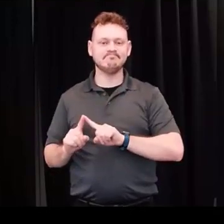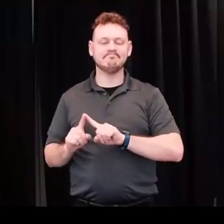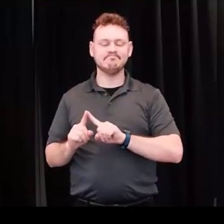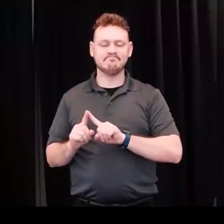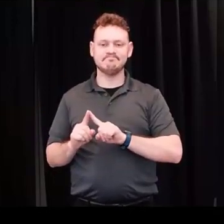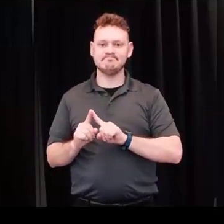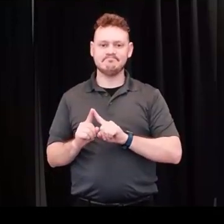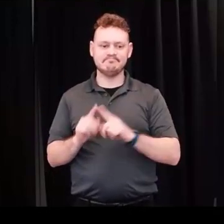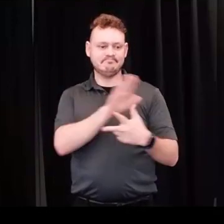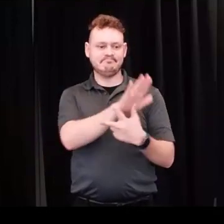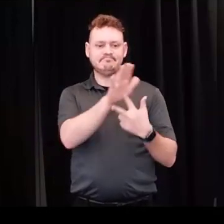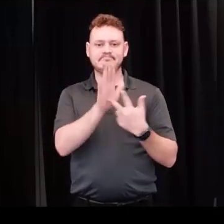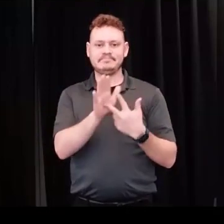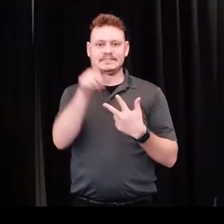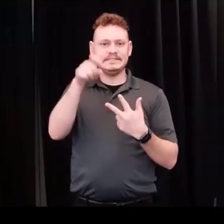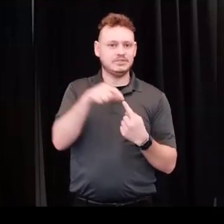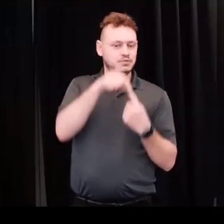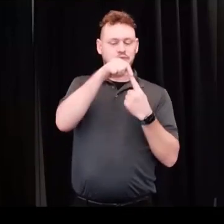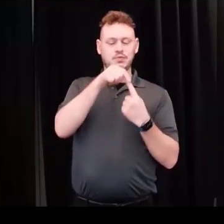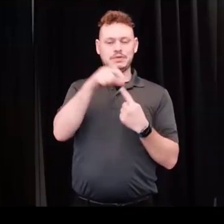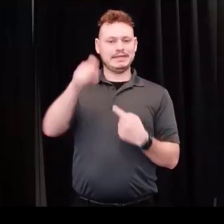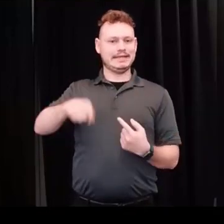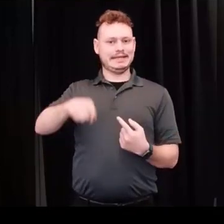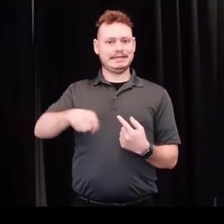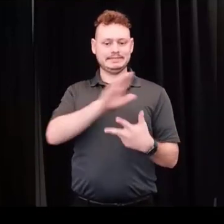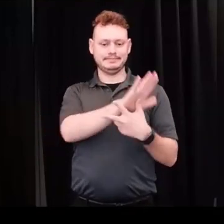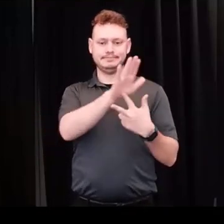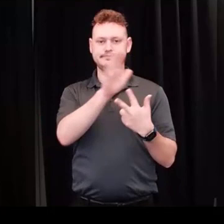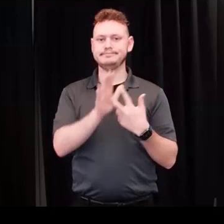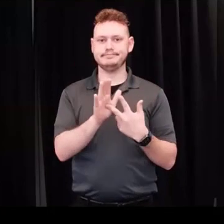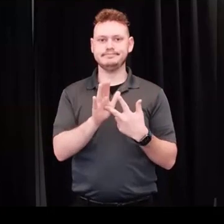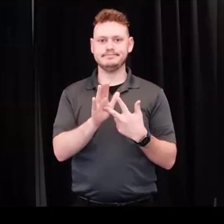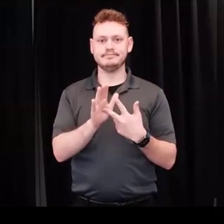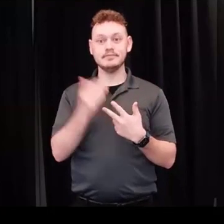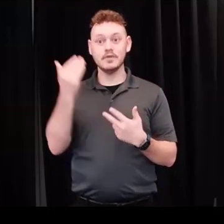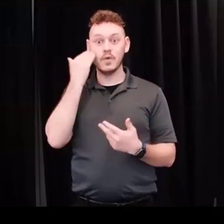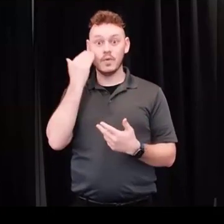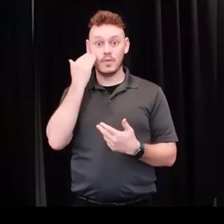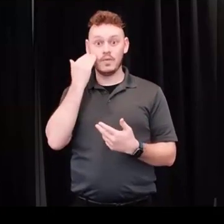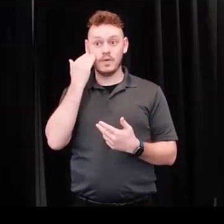unique needs as a result of that. So being aware that just because you're thinking about someone